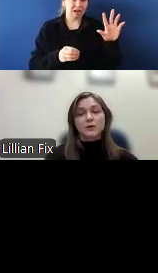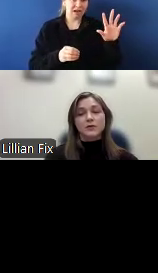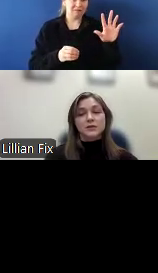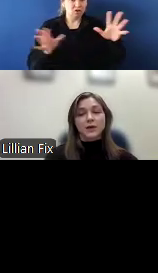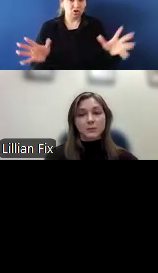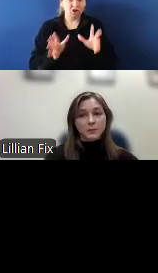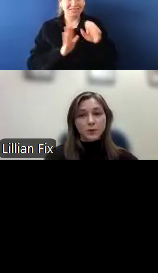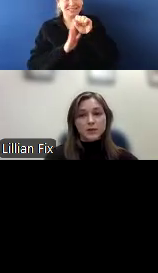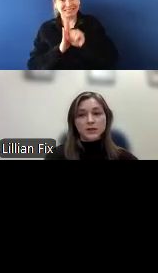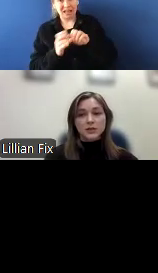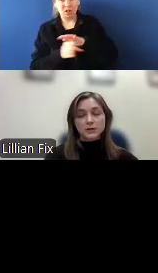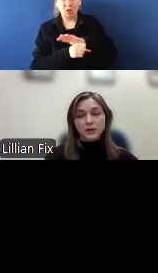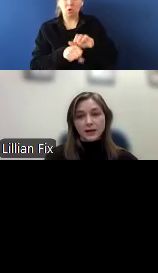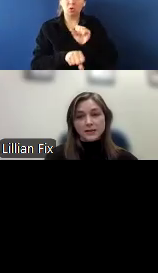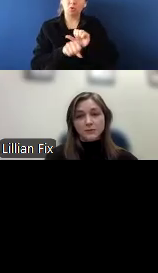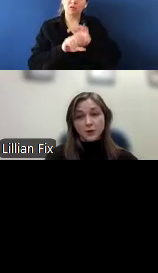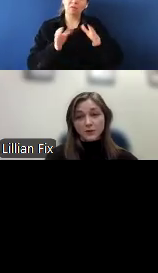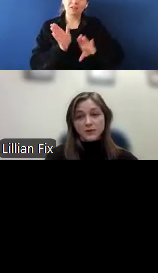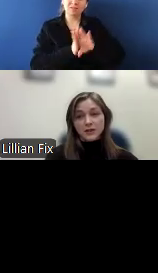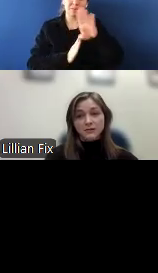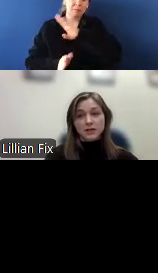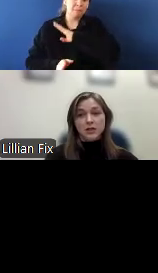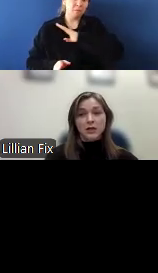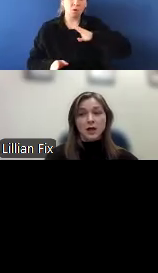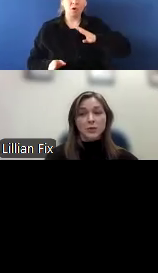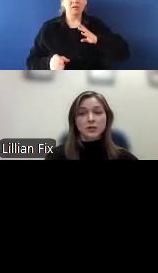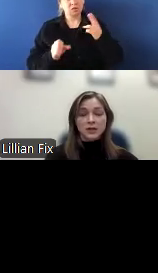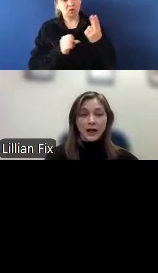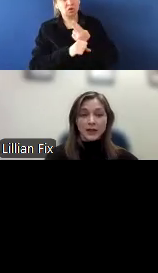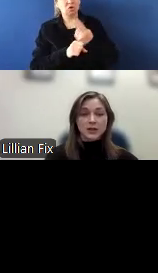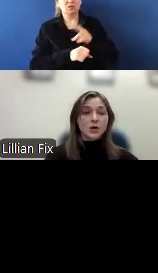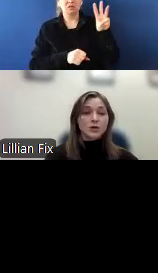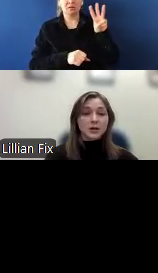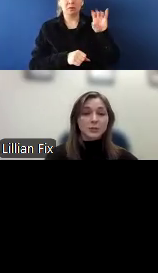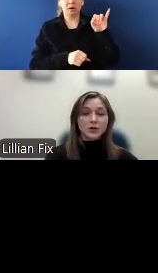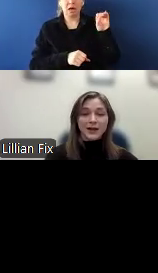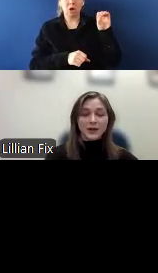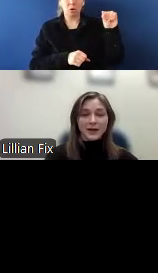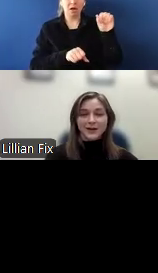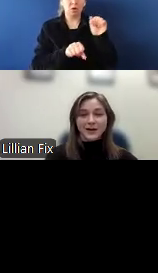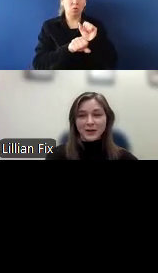local workforce development boards to utilize the Workforce Innovation and Opportunity Act, or WIOA,